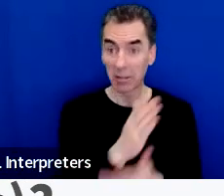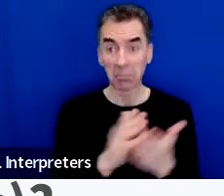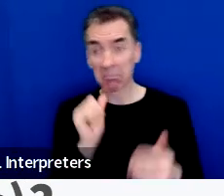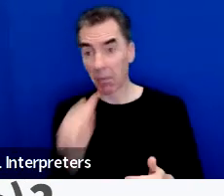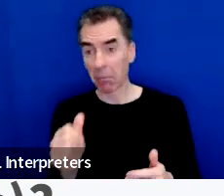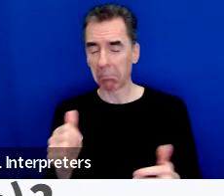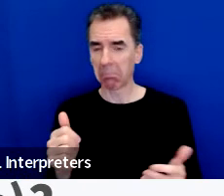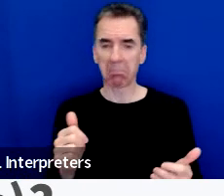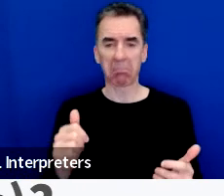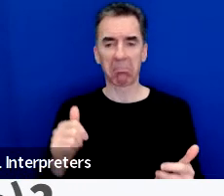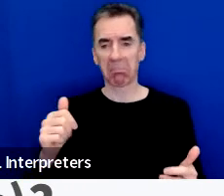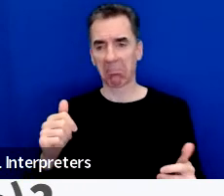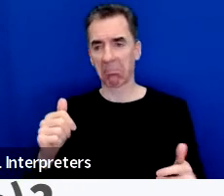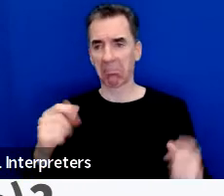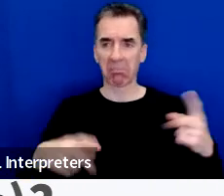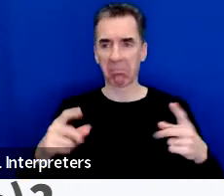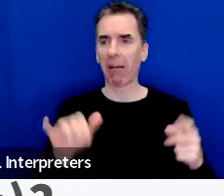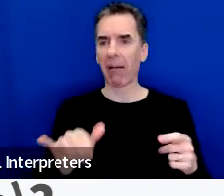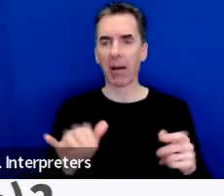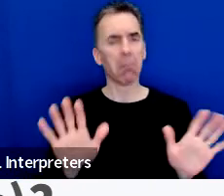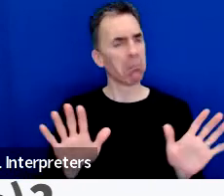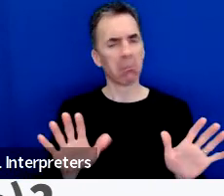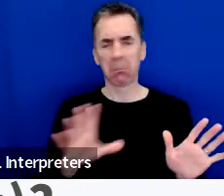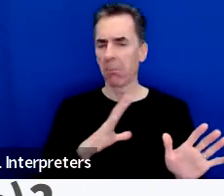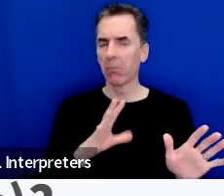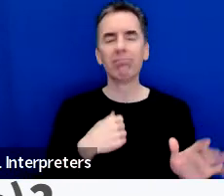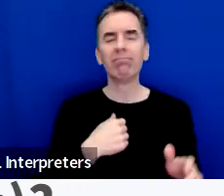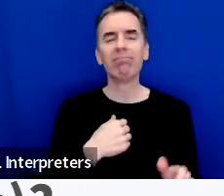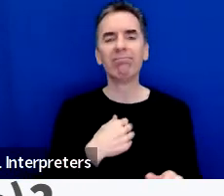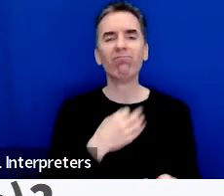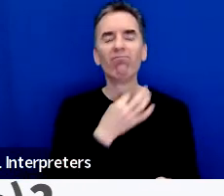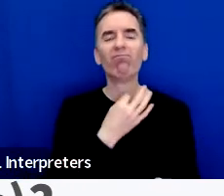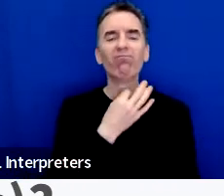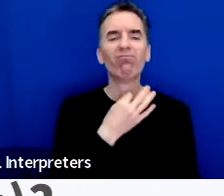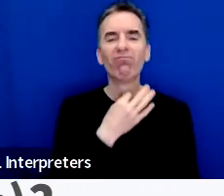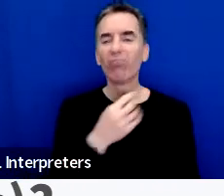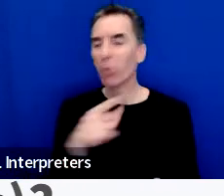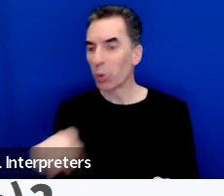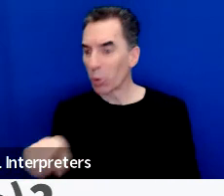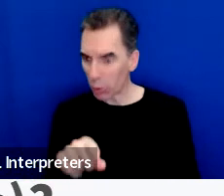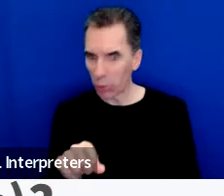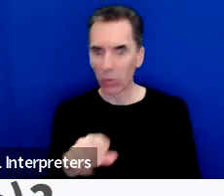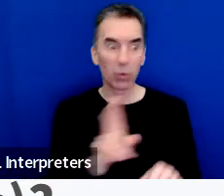I'm always, always interested to know you know, who's using library resources, how you're using it